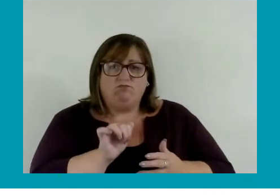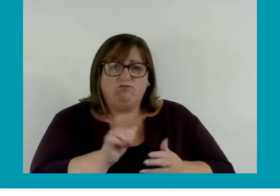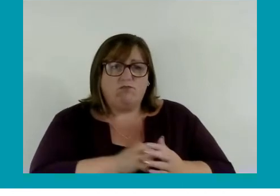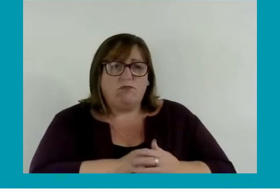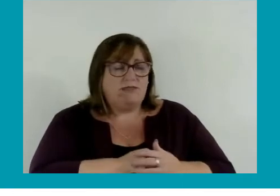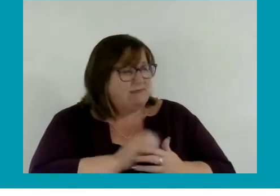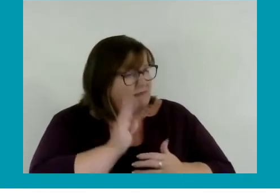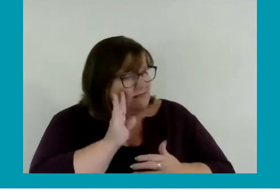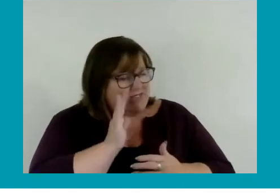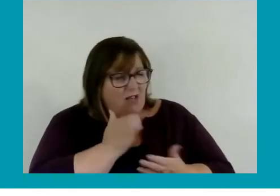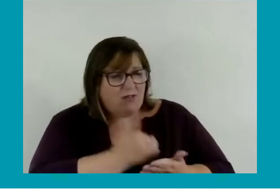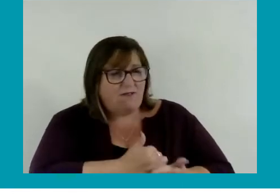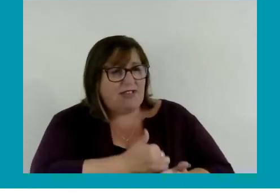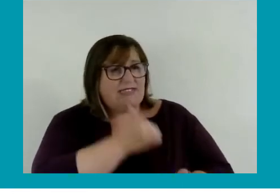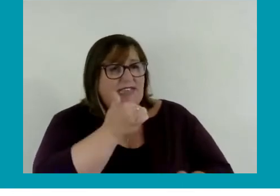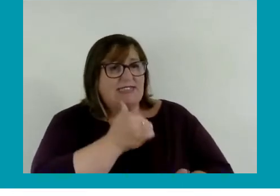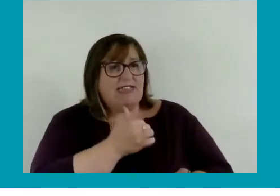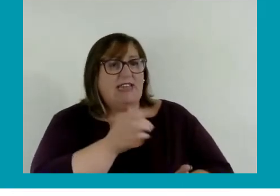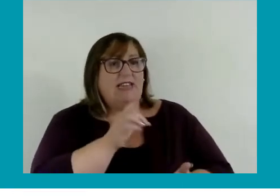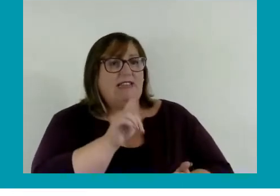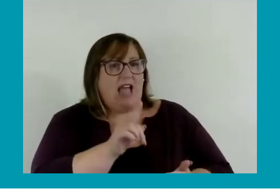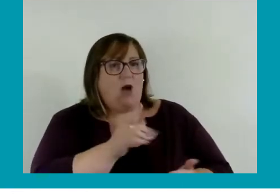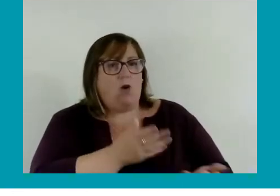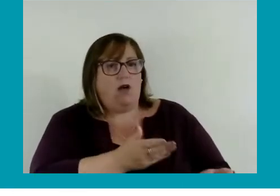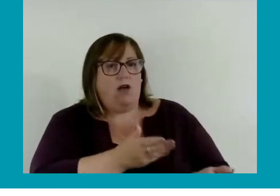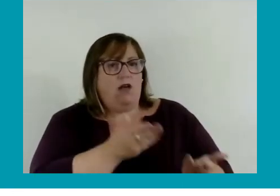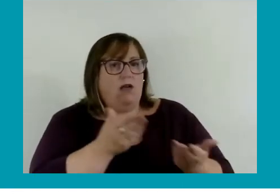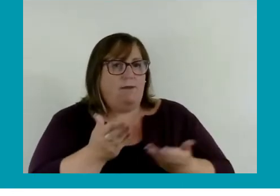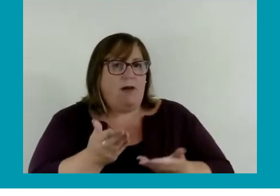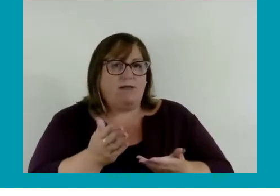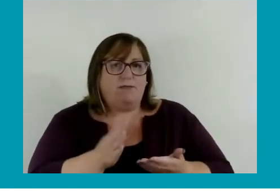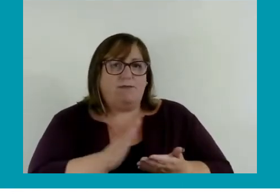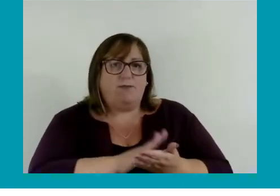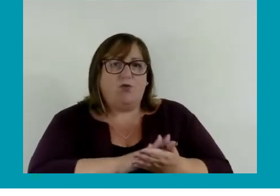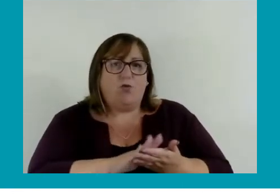helen um can i get you to come in here and just tell us a little bit more